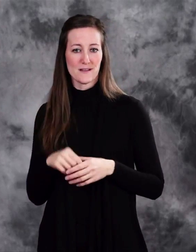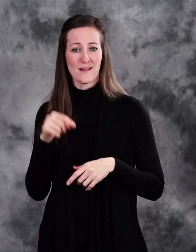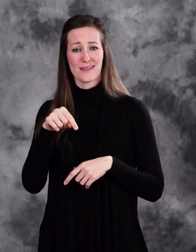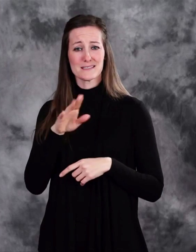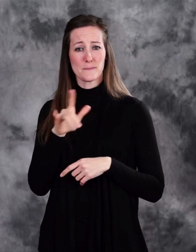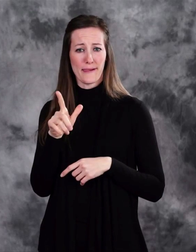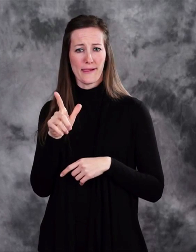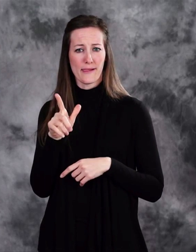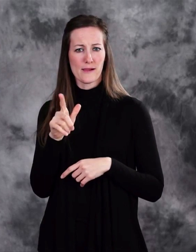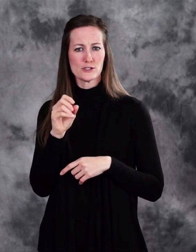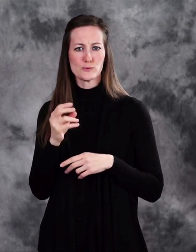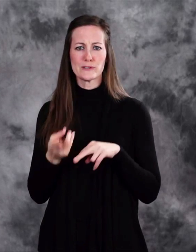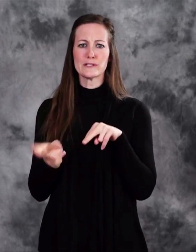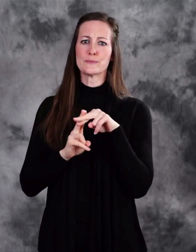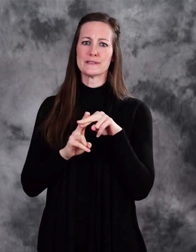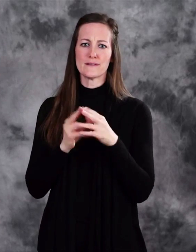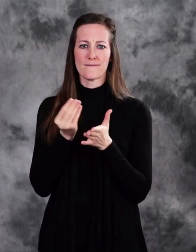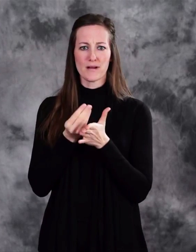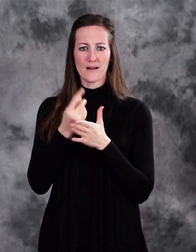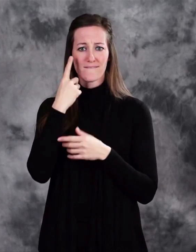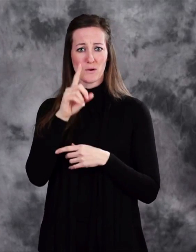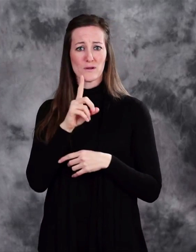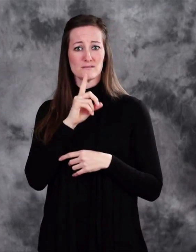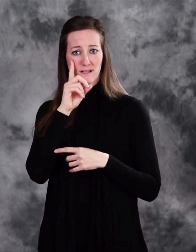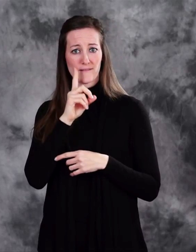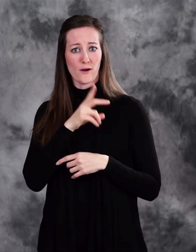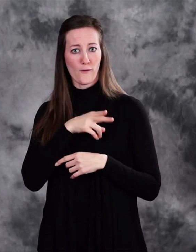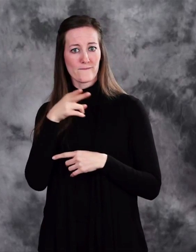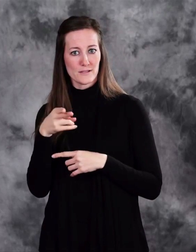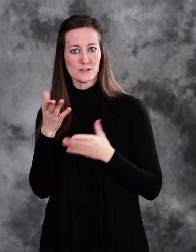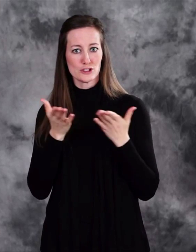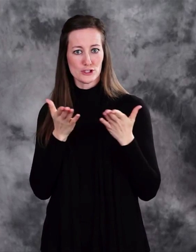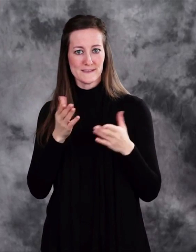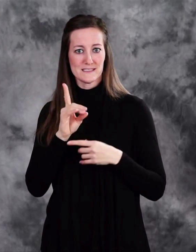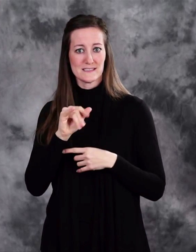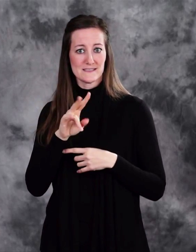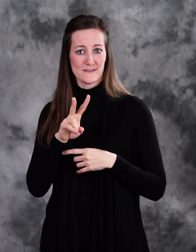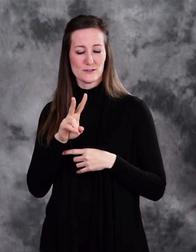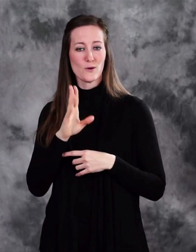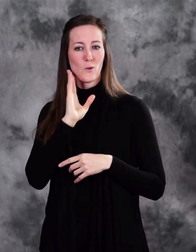The bill to increase funding for the Deaf and Hard of Hearing Services Division